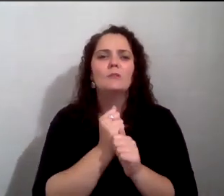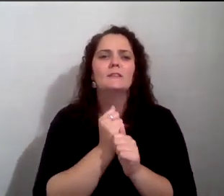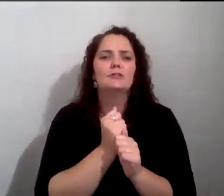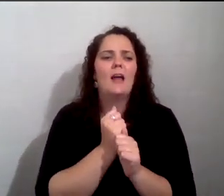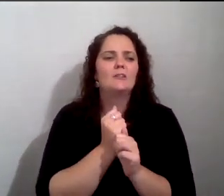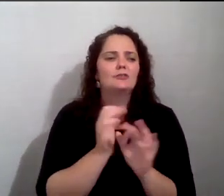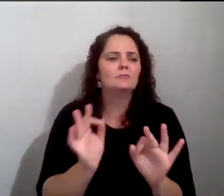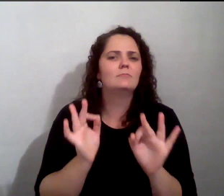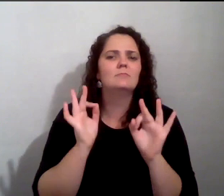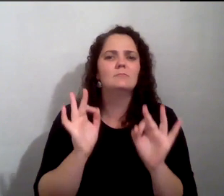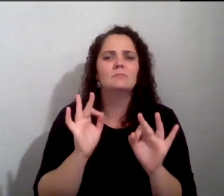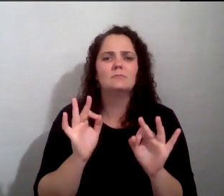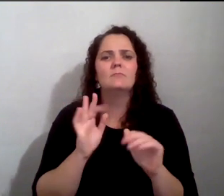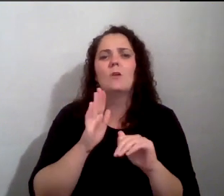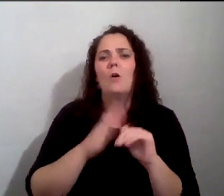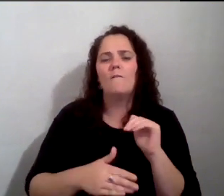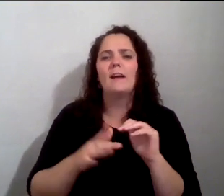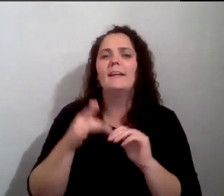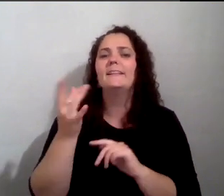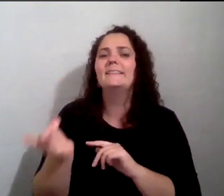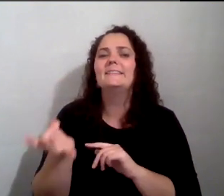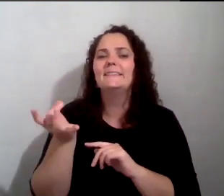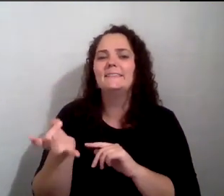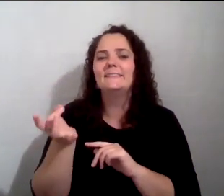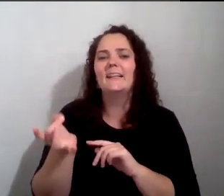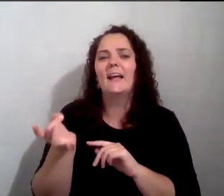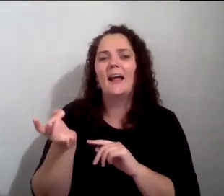London's National Gallery, of course you know spending time